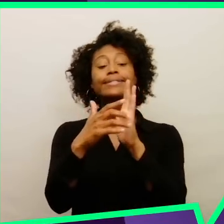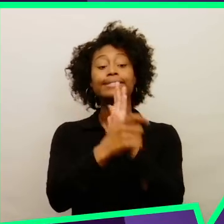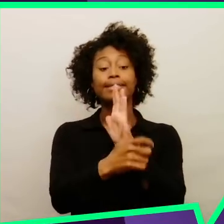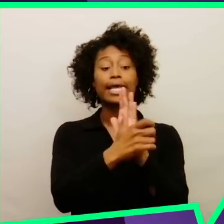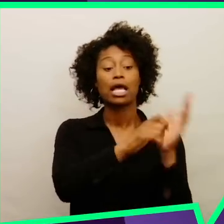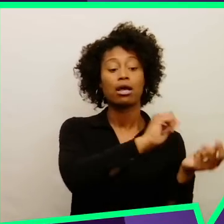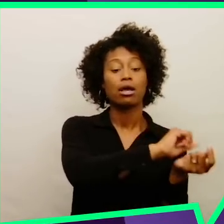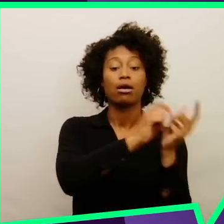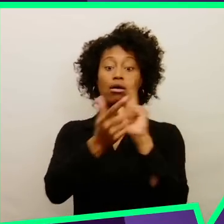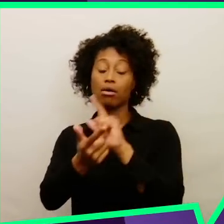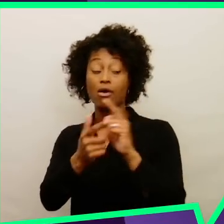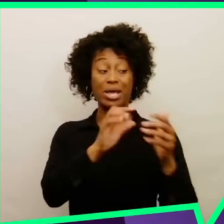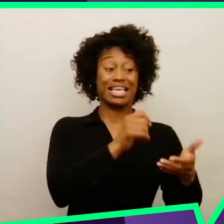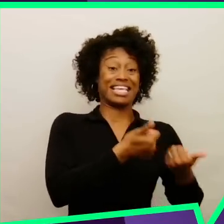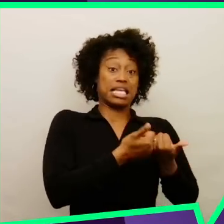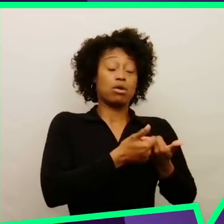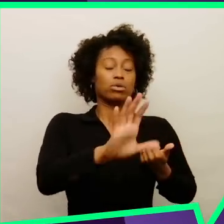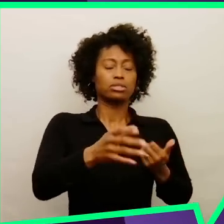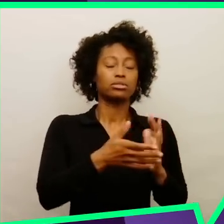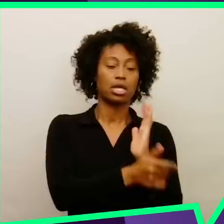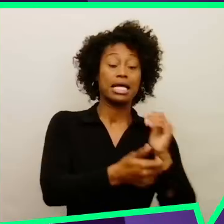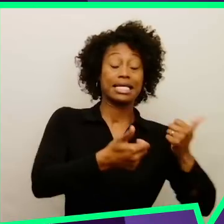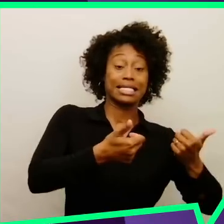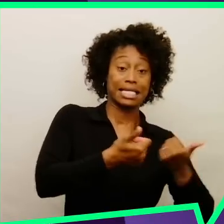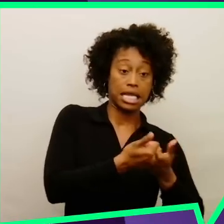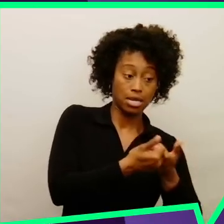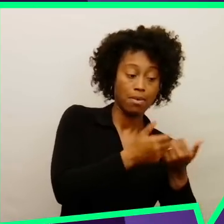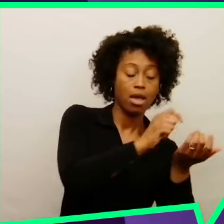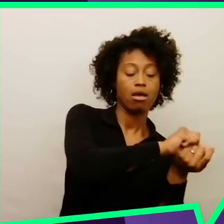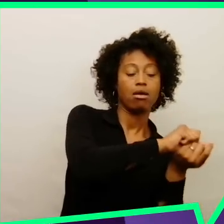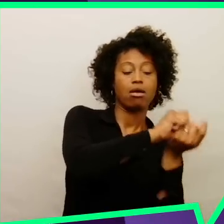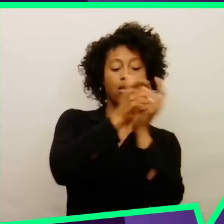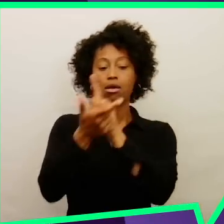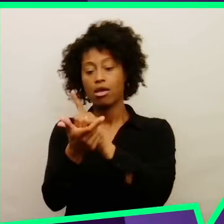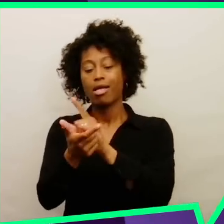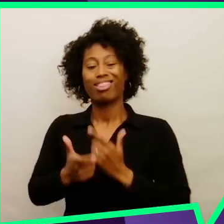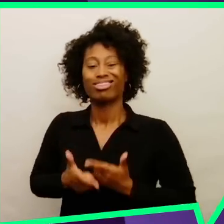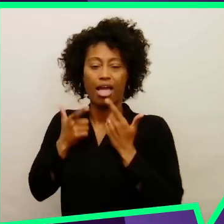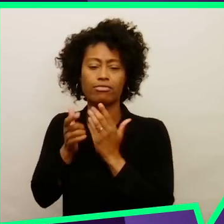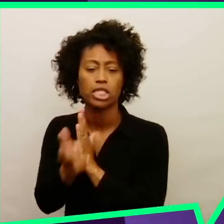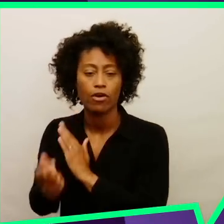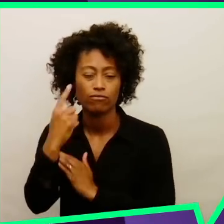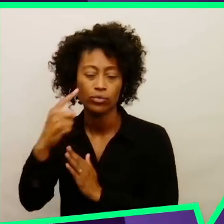into the future skills in general for players? Yeah, absolutely.